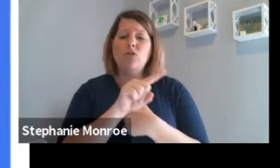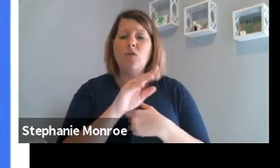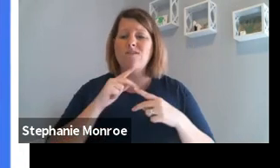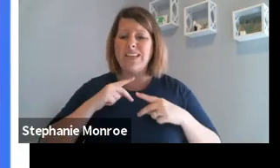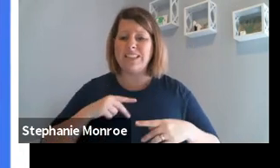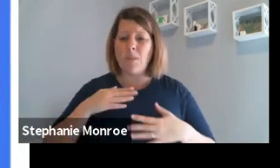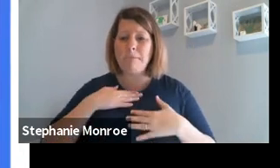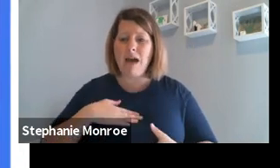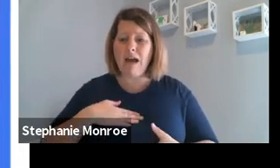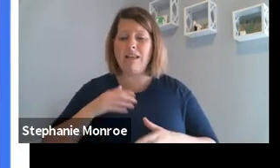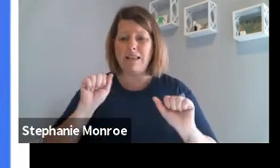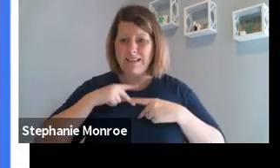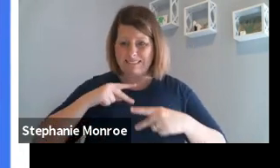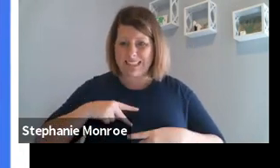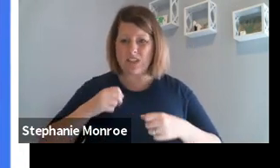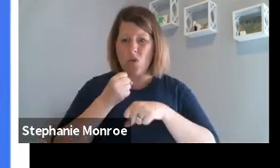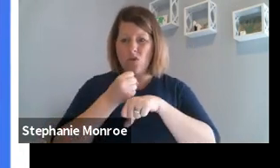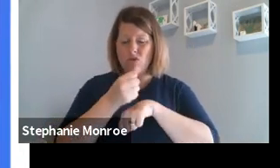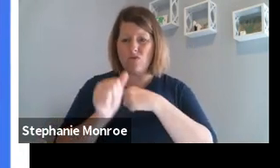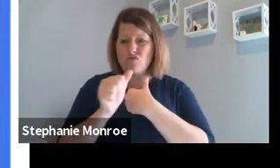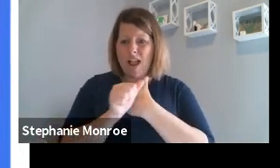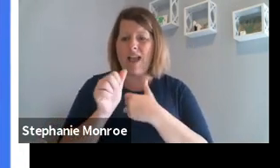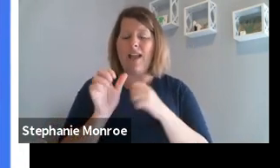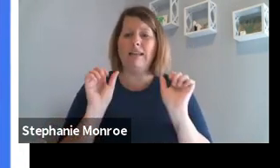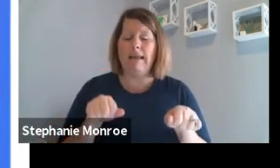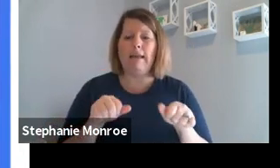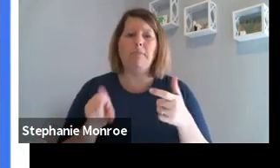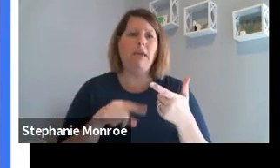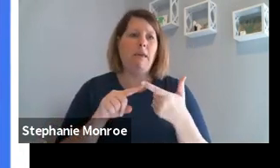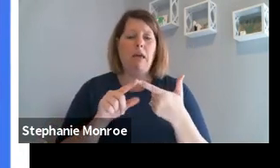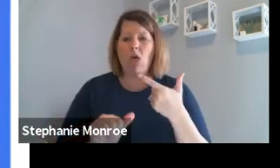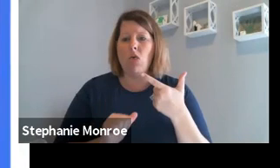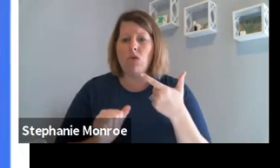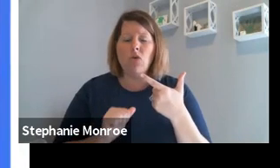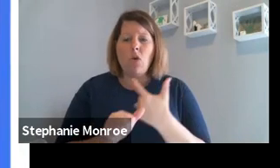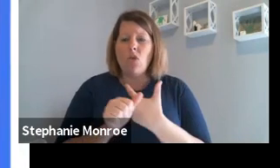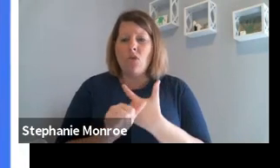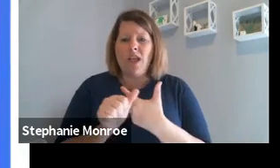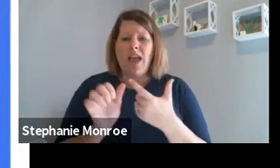it could be physical in nature, it could be a threat, to carry out a homicide to kill the victim,